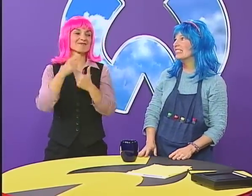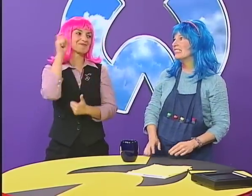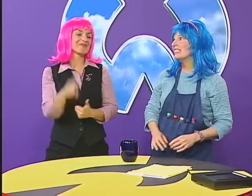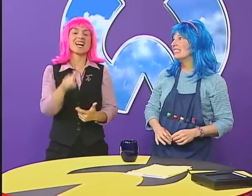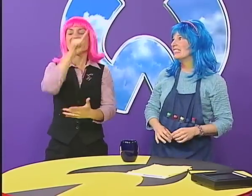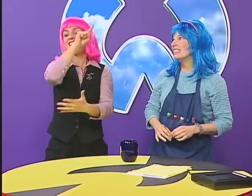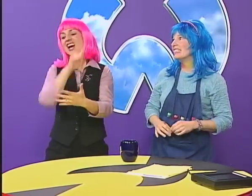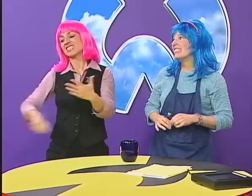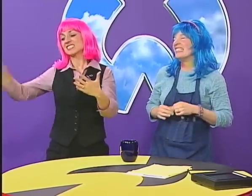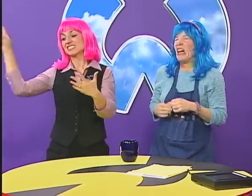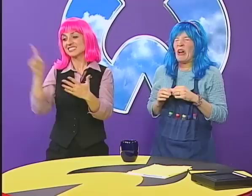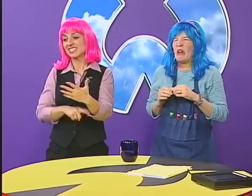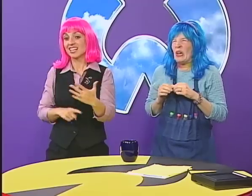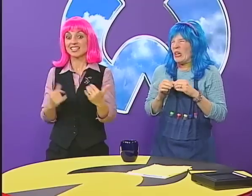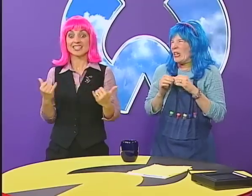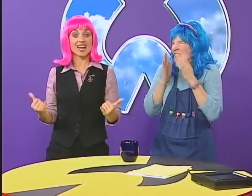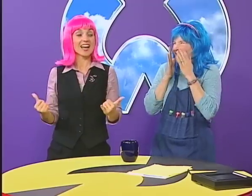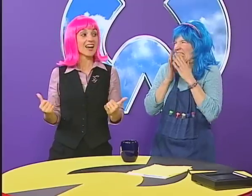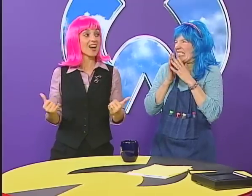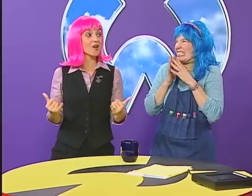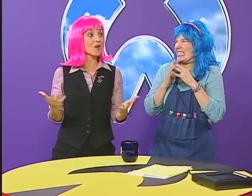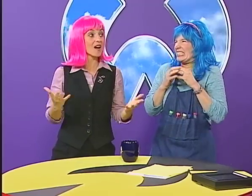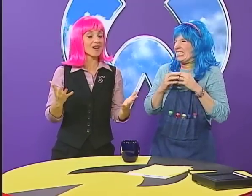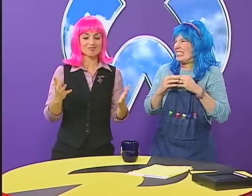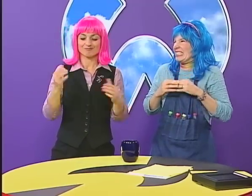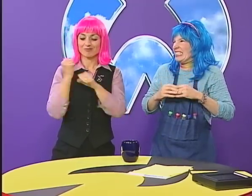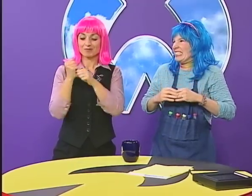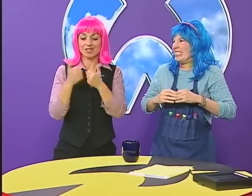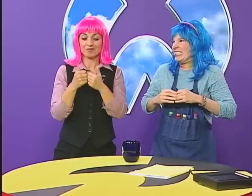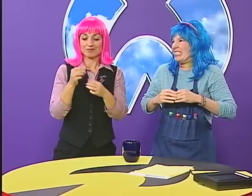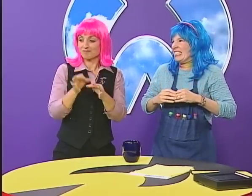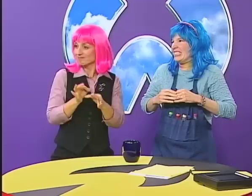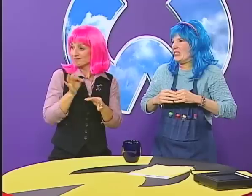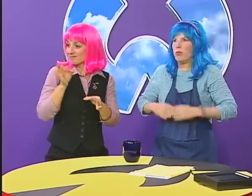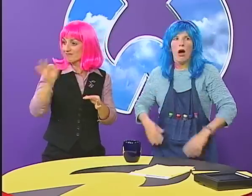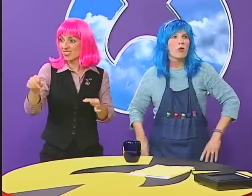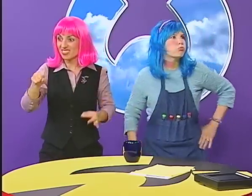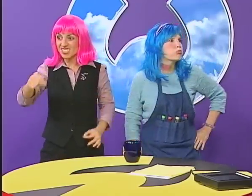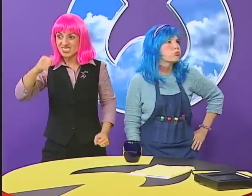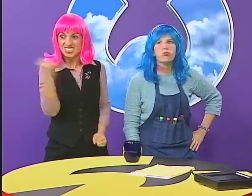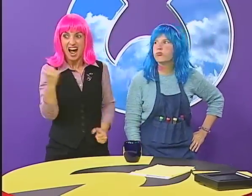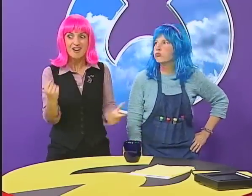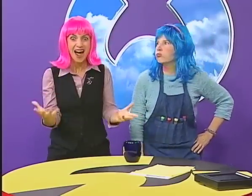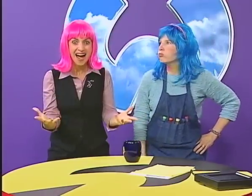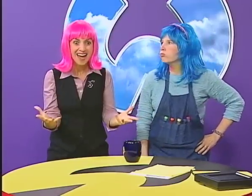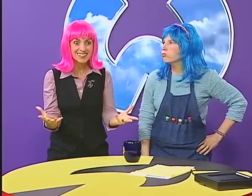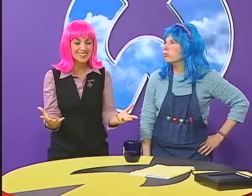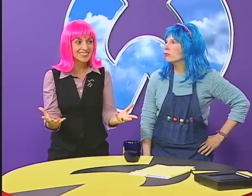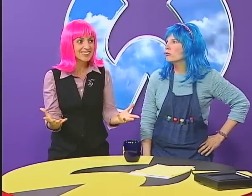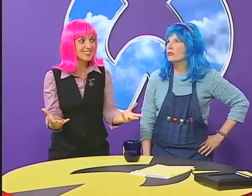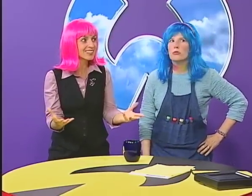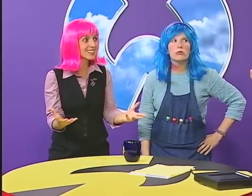THE GAME HAD TO BE CANCELLED! NOW THE BASEBALL GAME IS POSTPONED TO THIS SATURDAY.